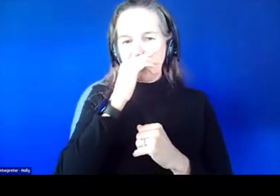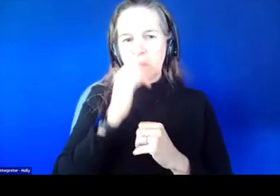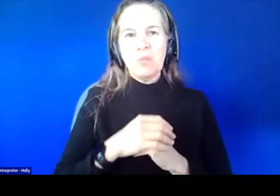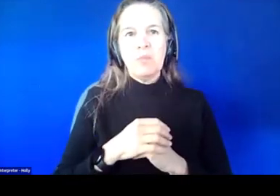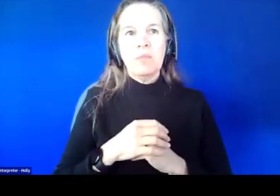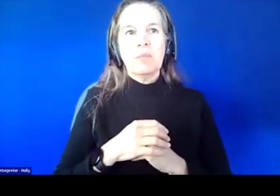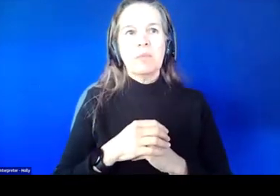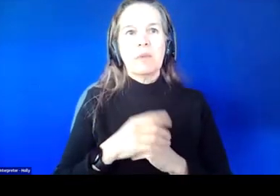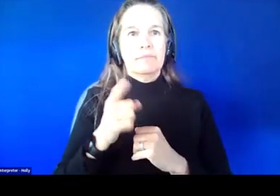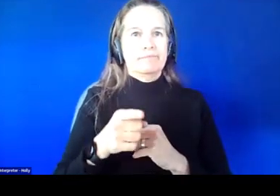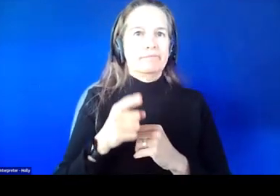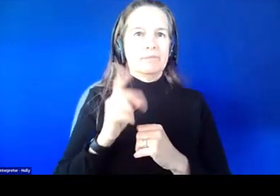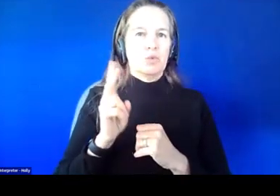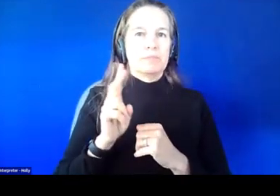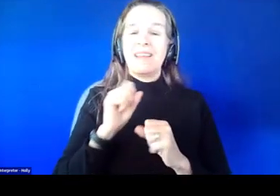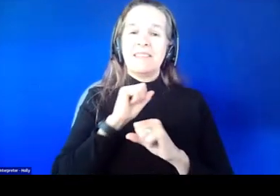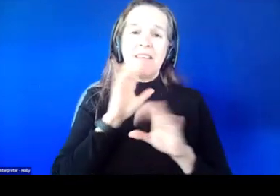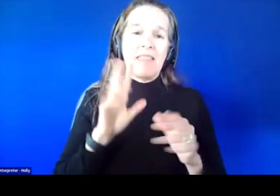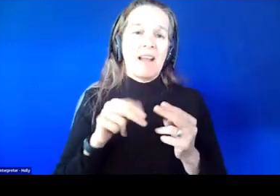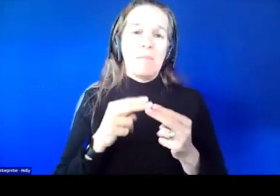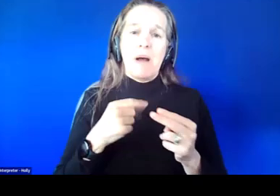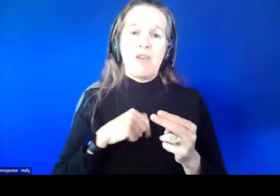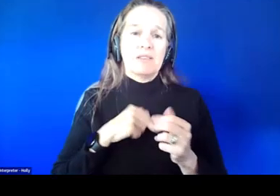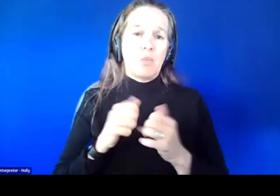us without us so when there's decisions being made